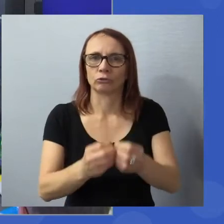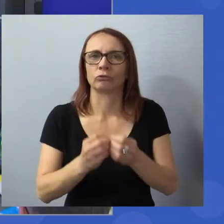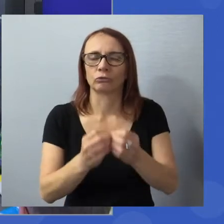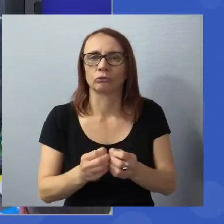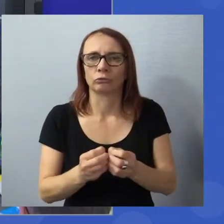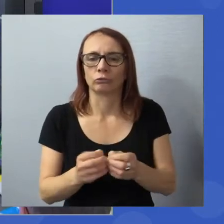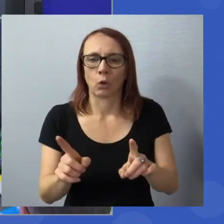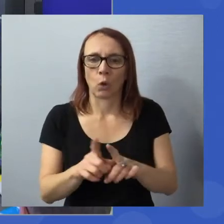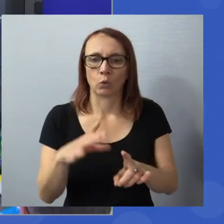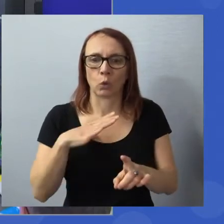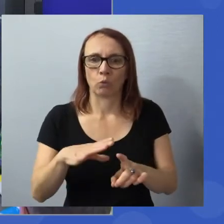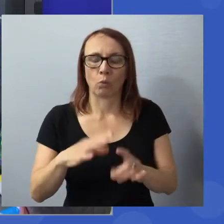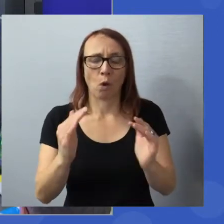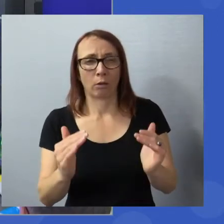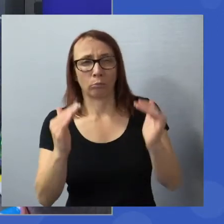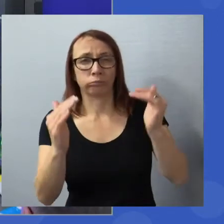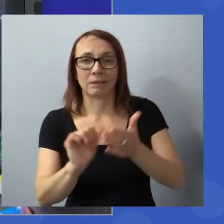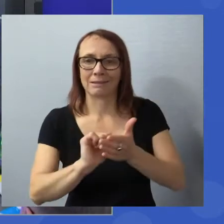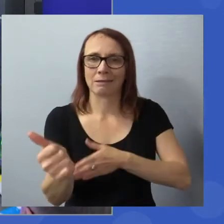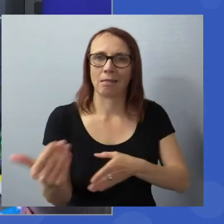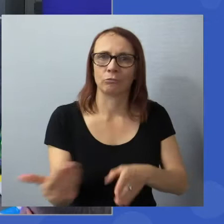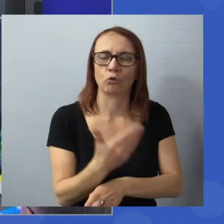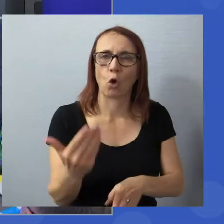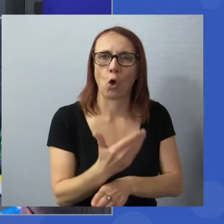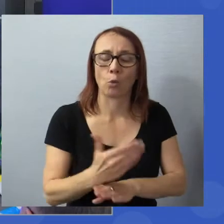skilled and sustainable workforce and well-paid jobs and promote equal